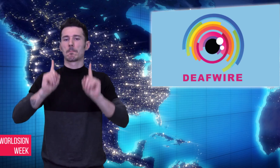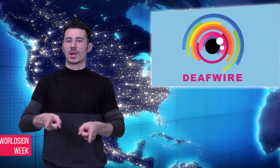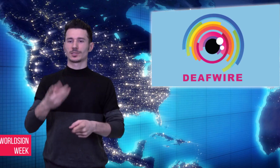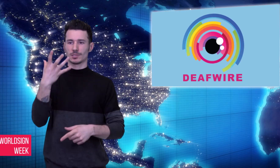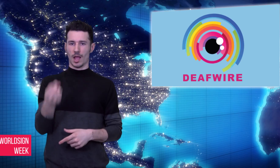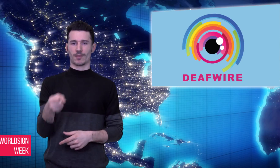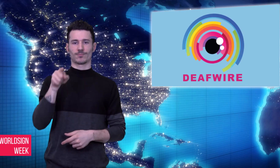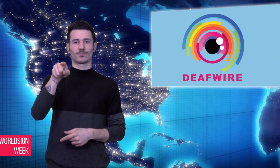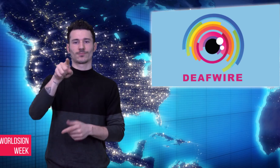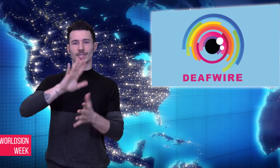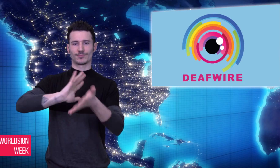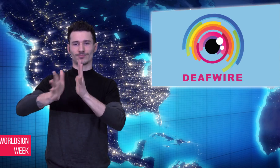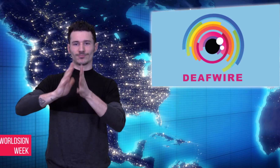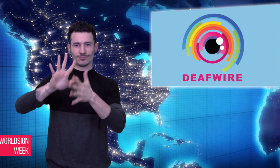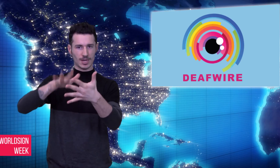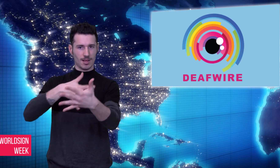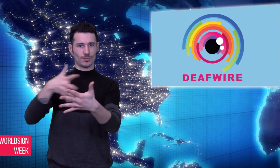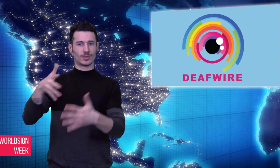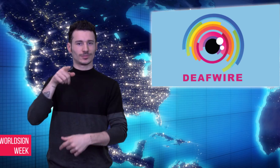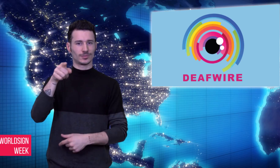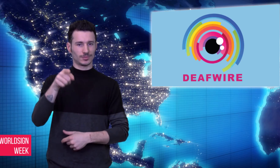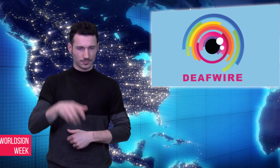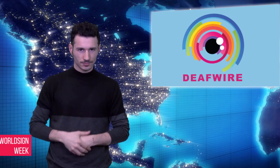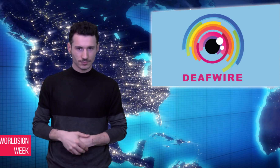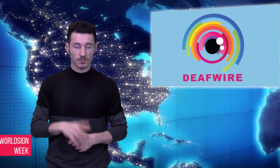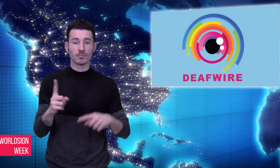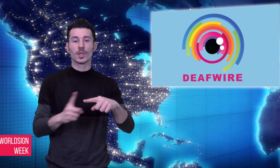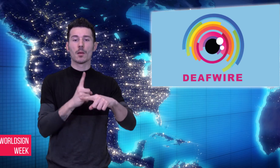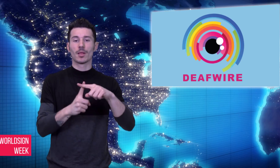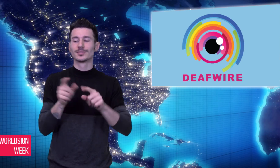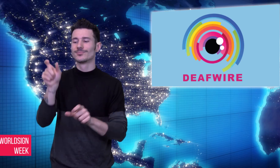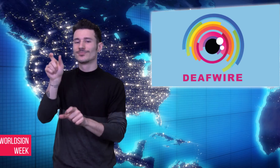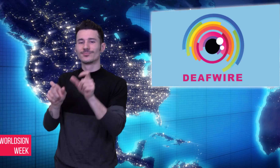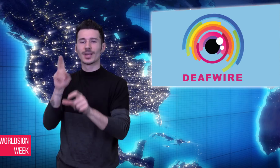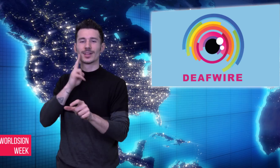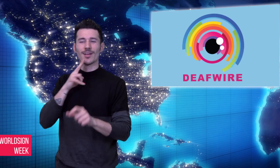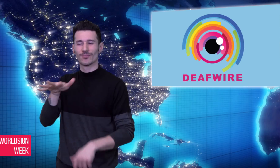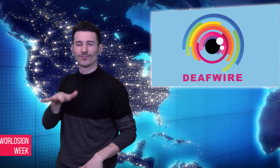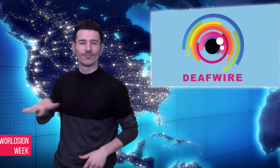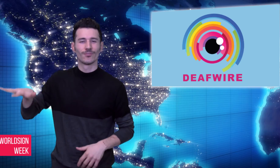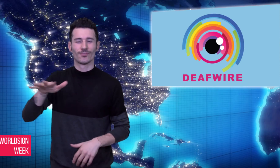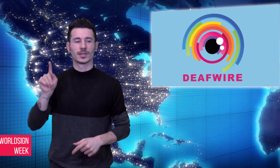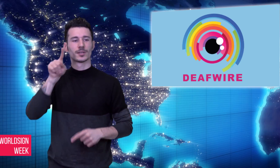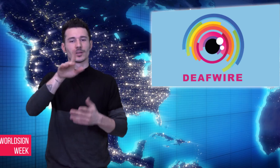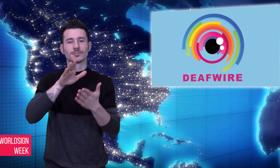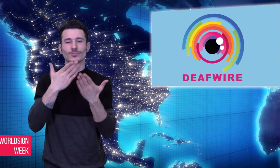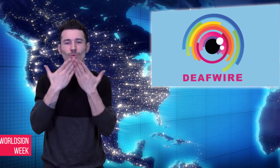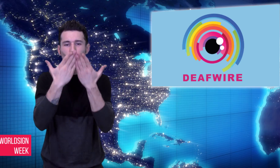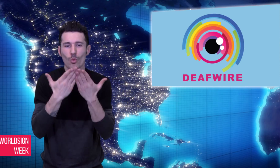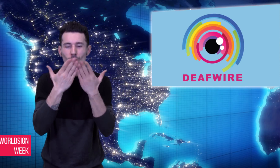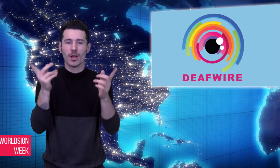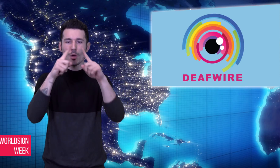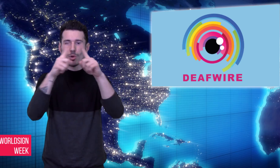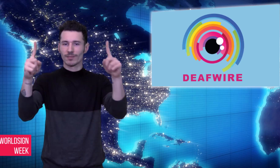in legal and medical settings, and TV broadcasting. FSL will become the language